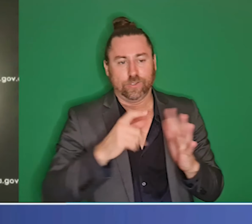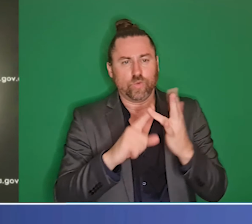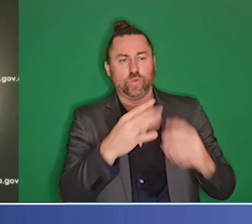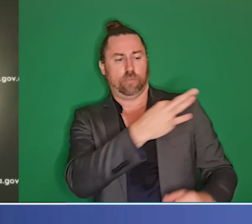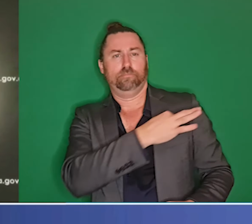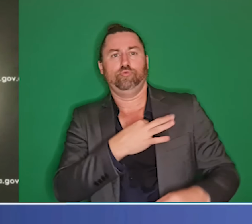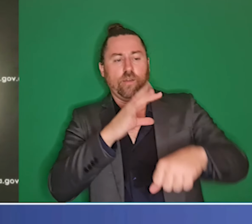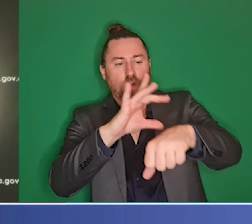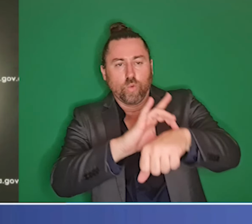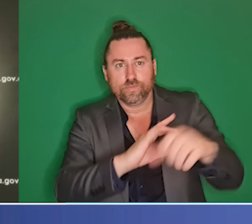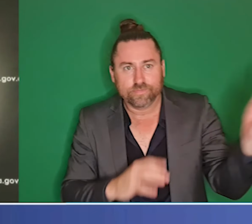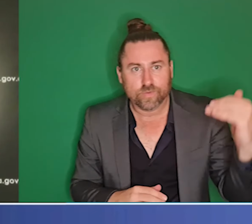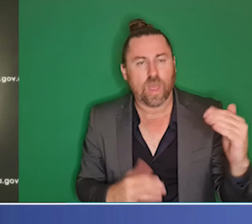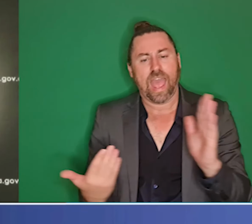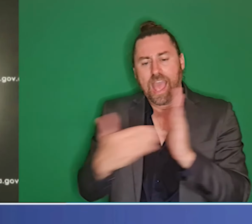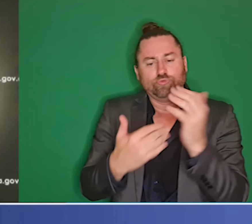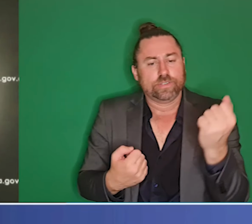the support to states and territories,